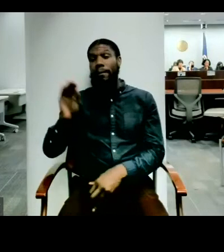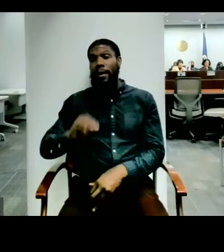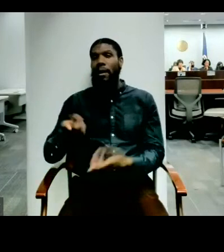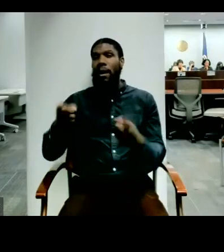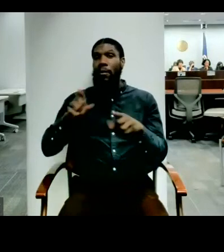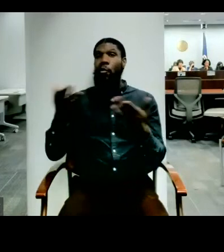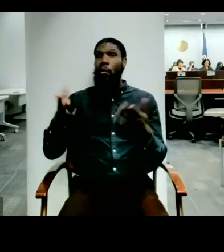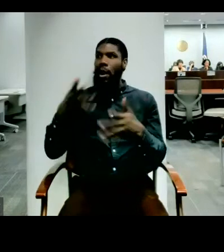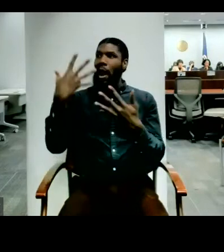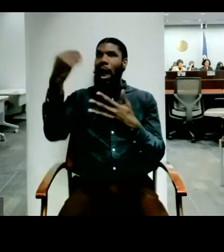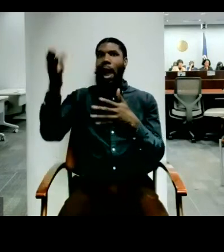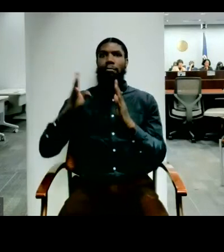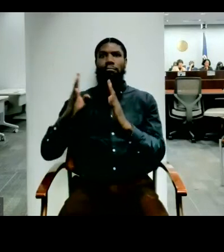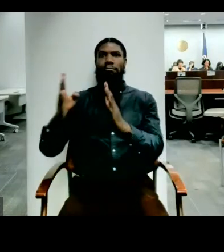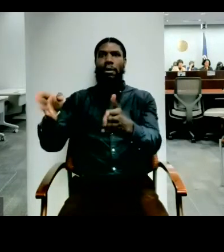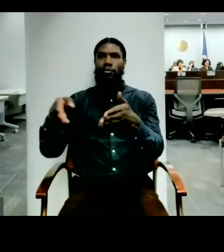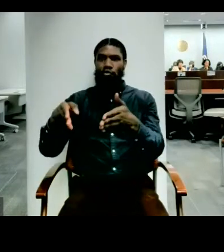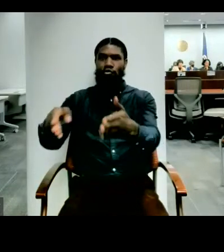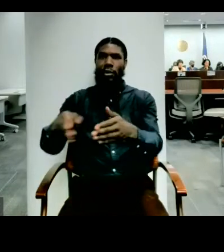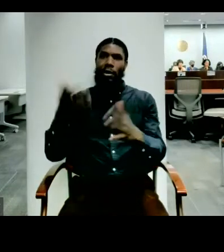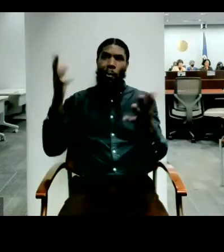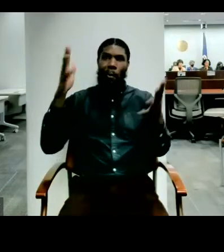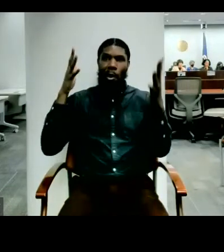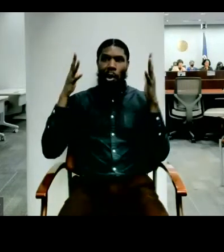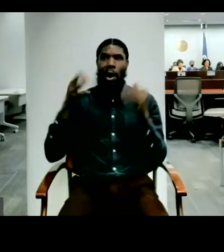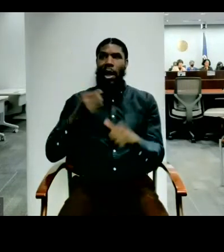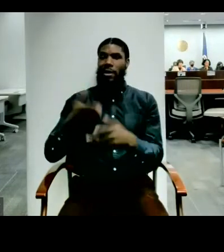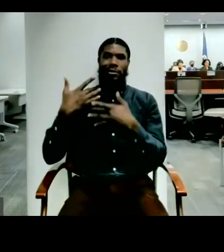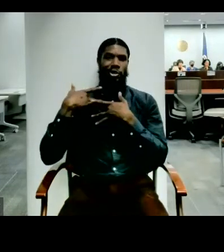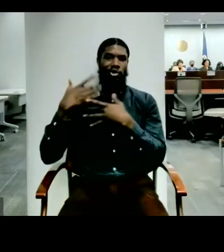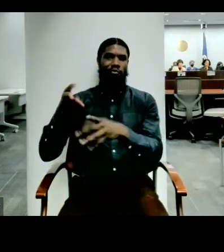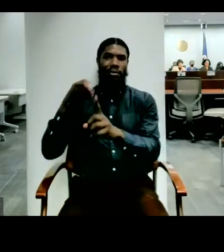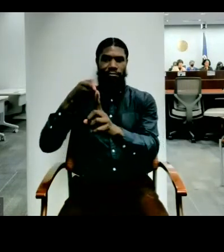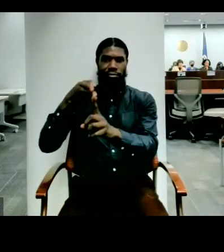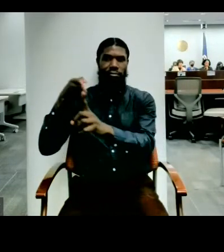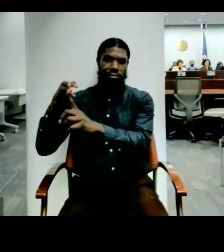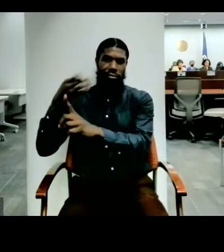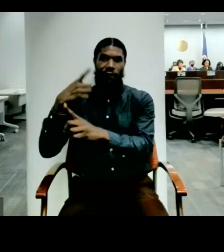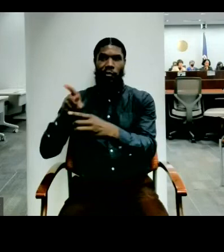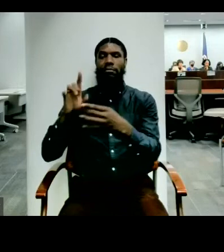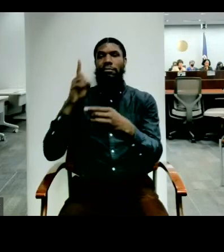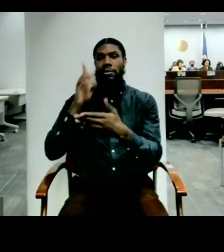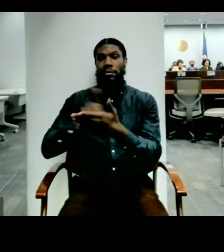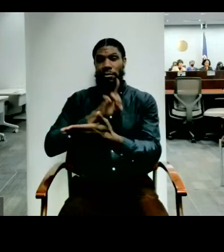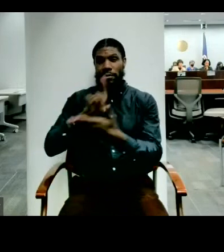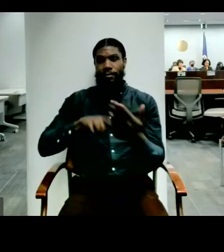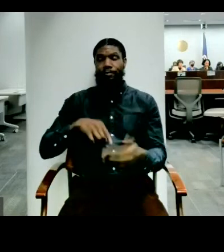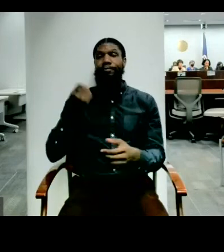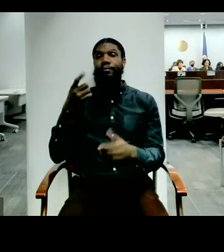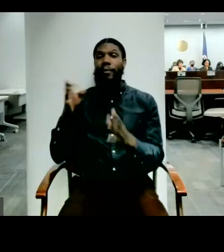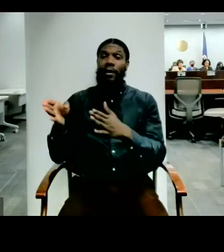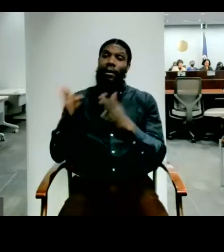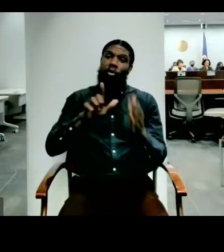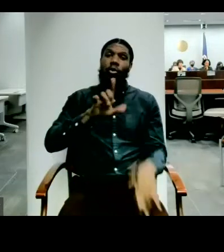parks and are the primary side of discrimination. 27% specifically have occurred at businesses.